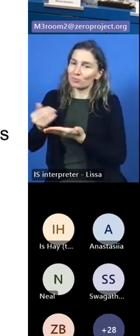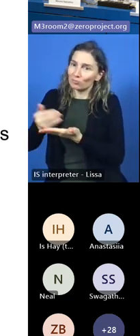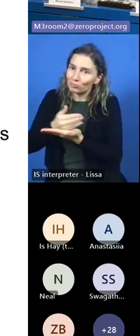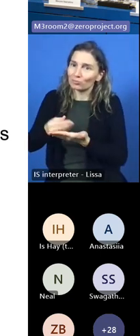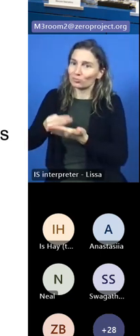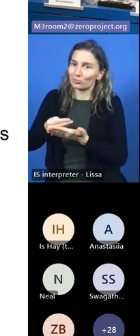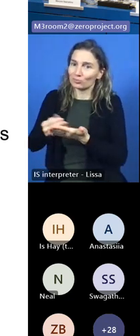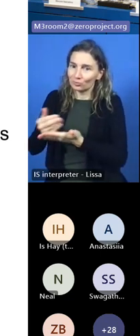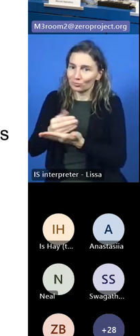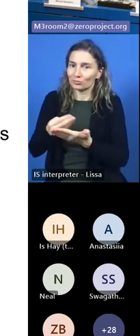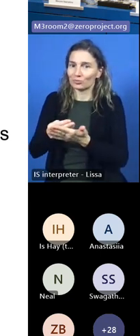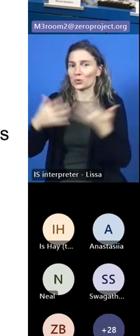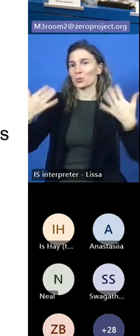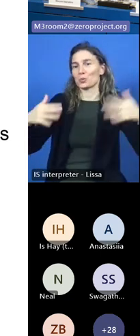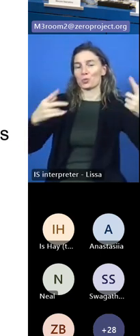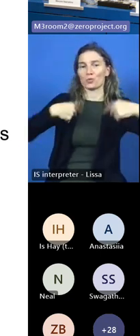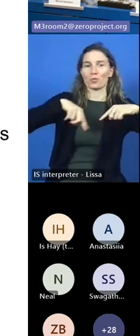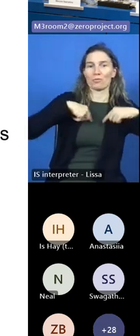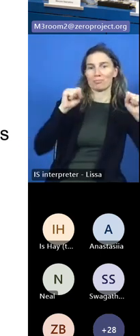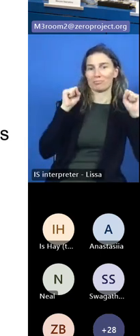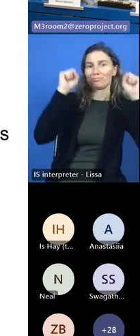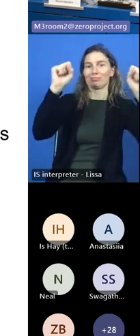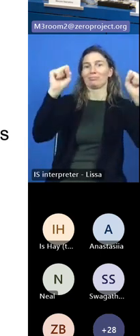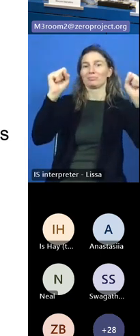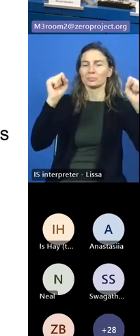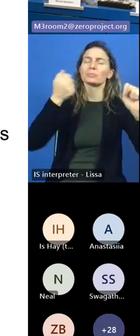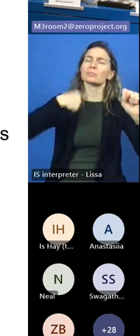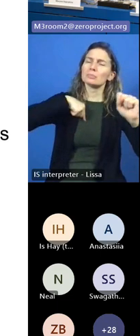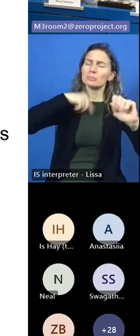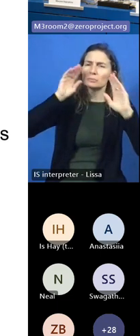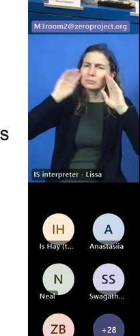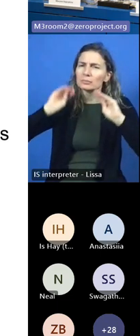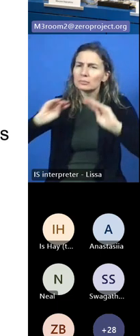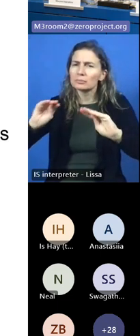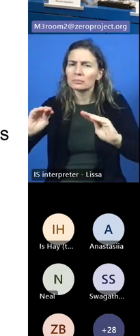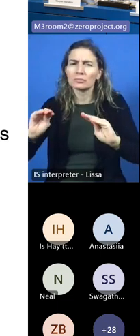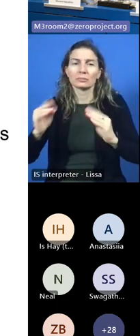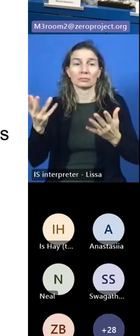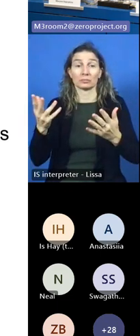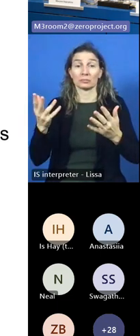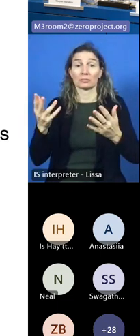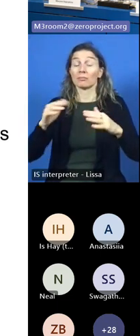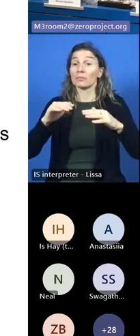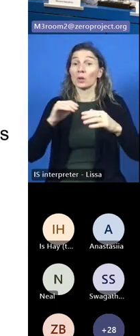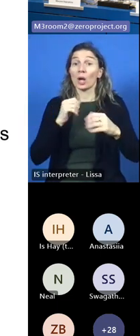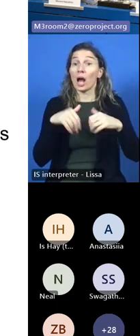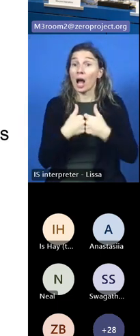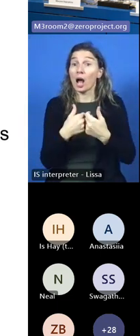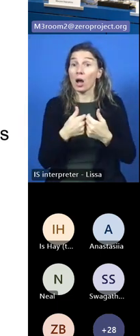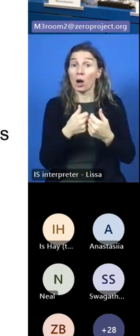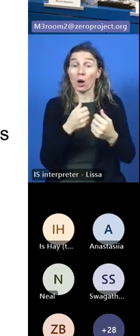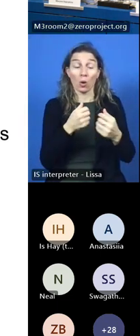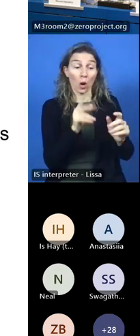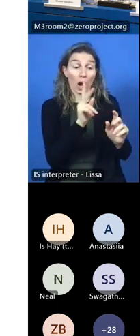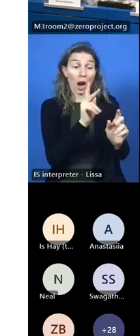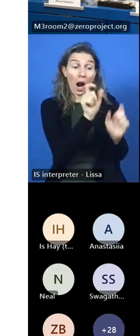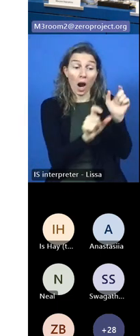teach them how to work with clients, how to work with orders. We have wonderful participants. This